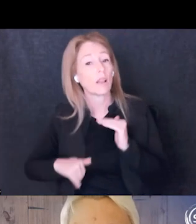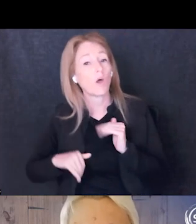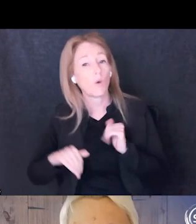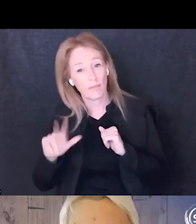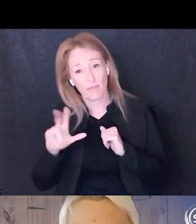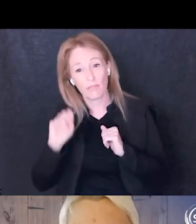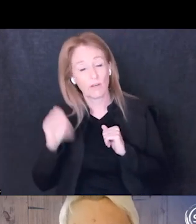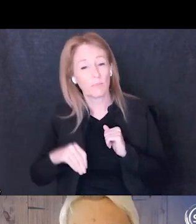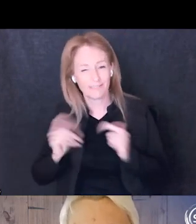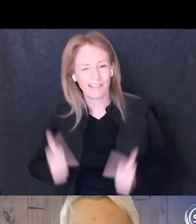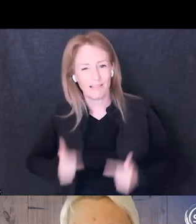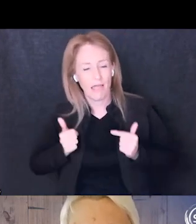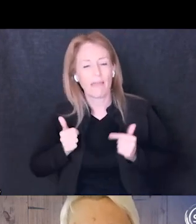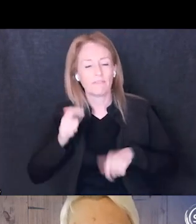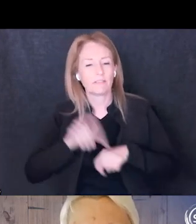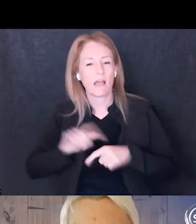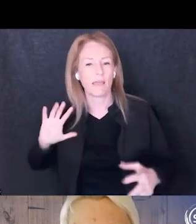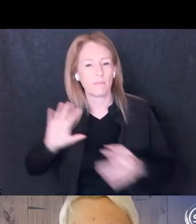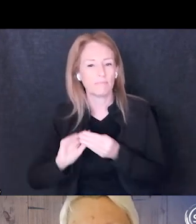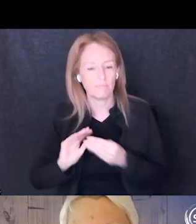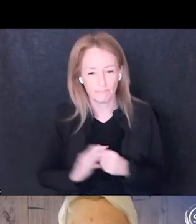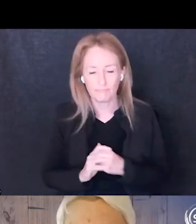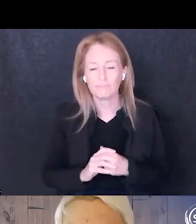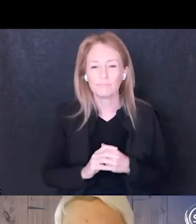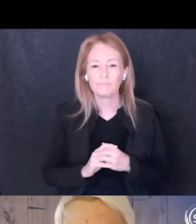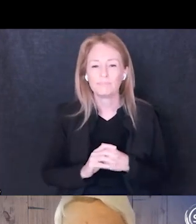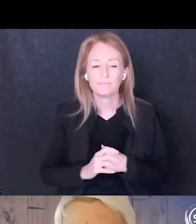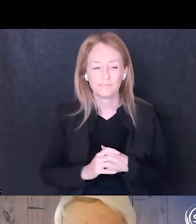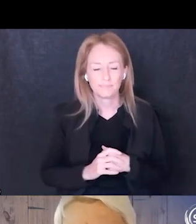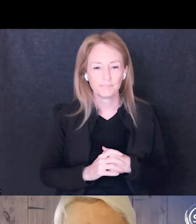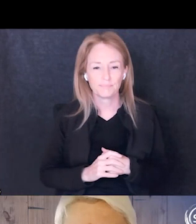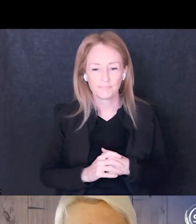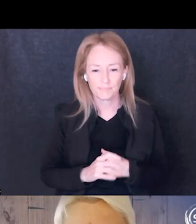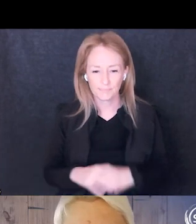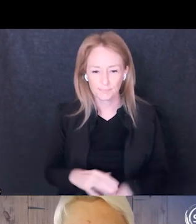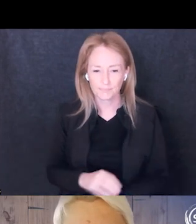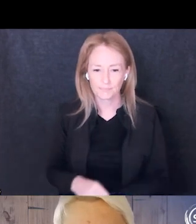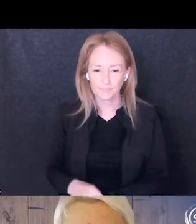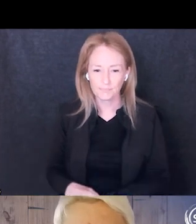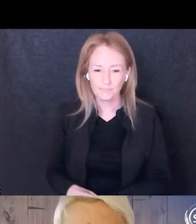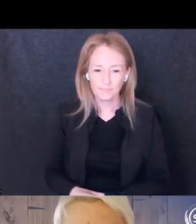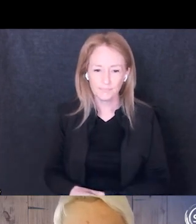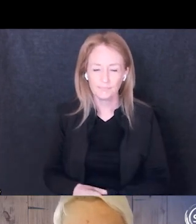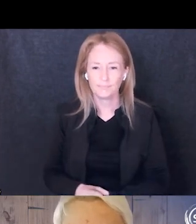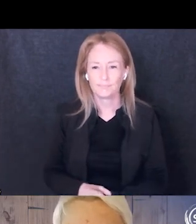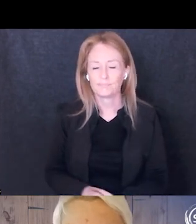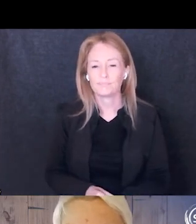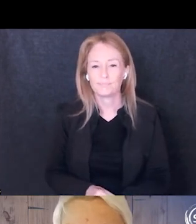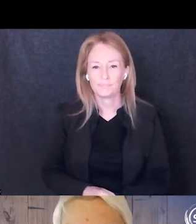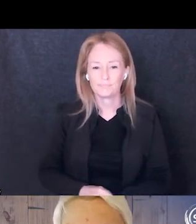SO GUESS OVER IF YOU THINK IT IS 31% OR HIGHER OR 29% OR LOWER